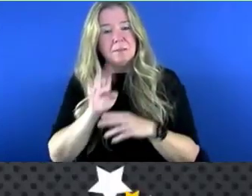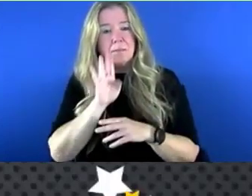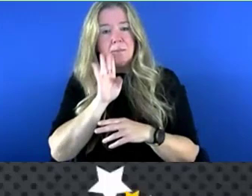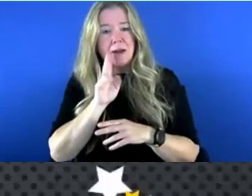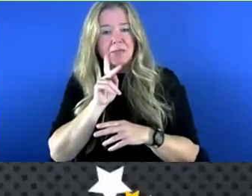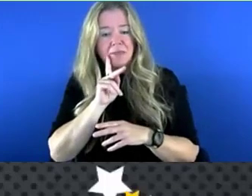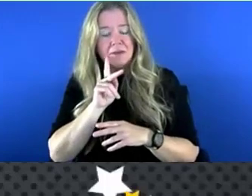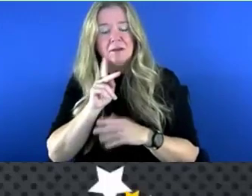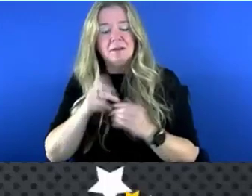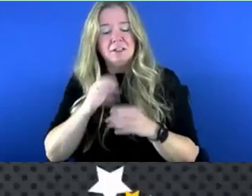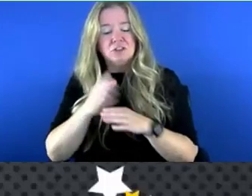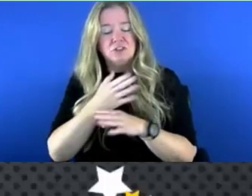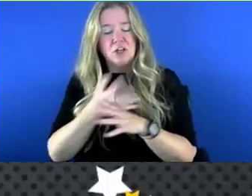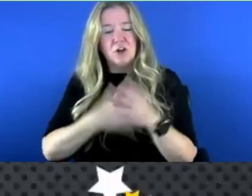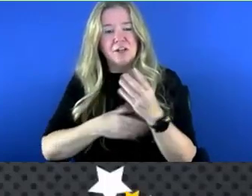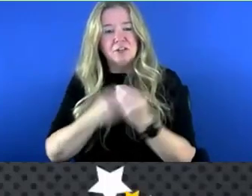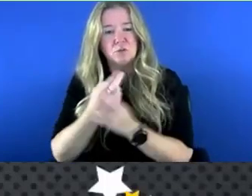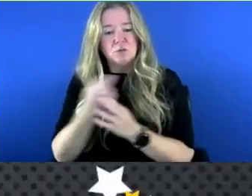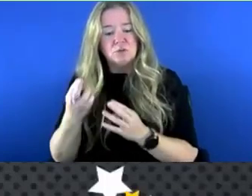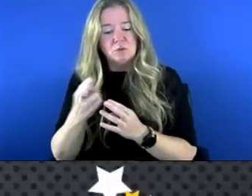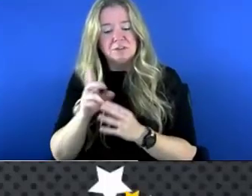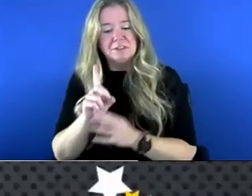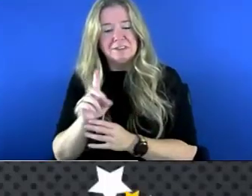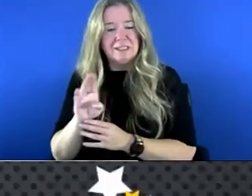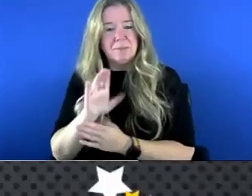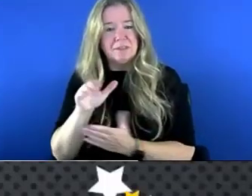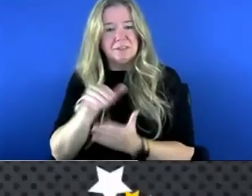that DB Central has for this topic.